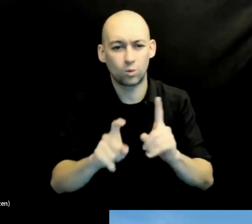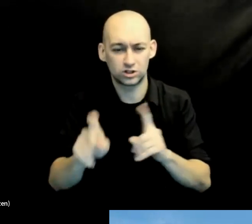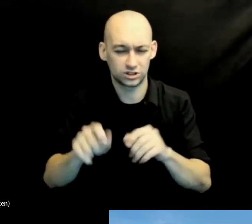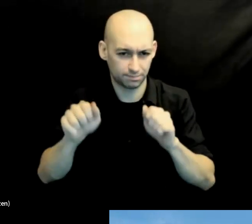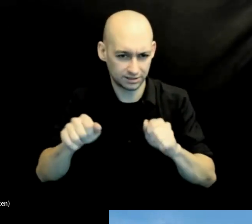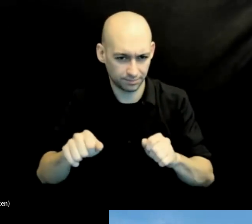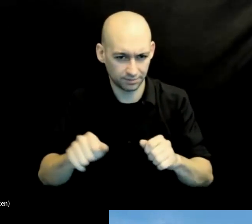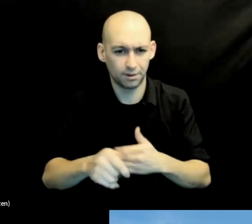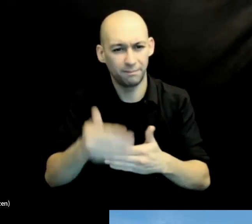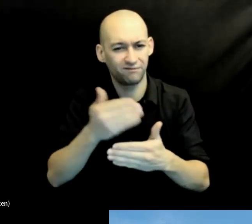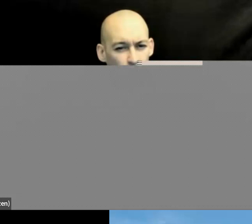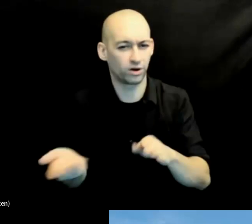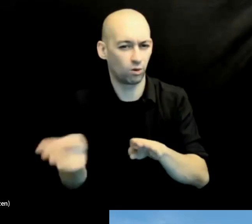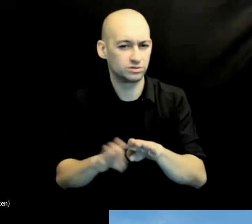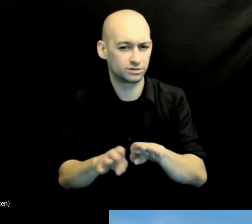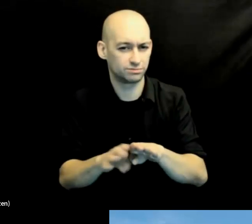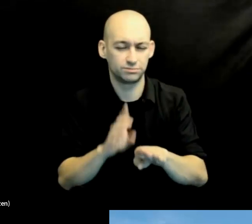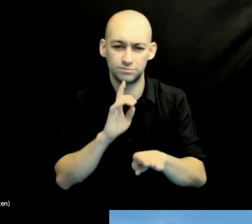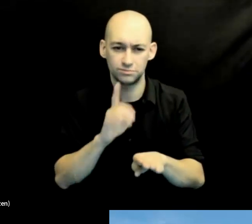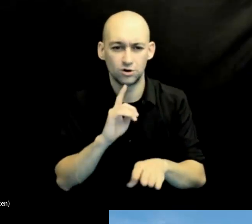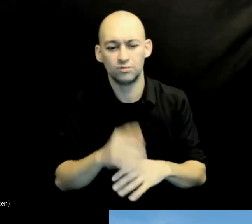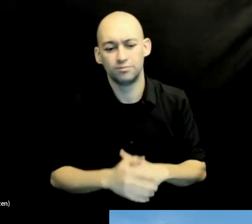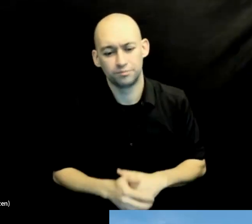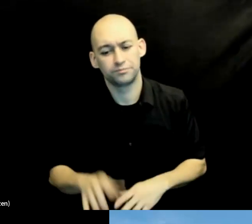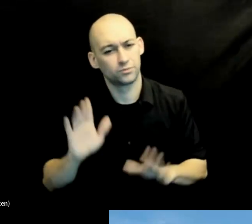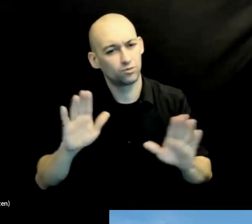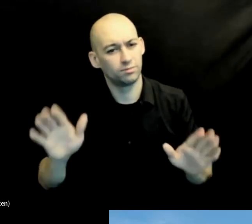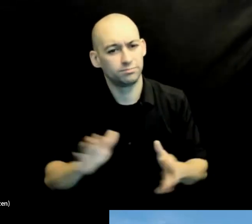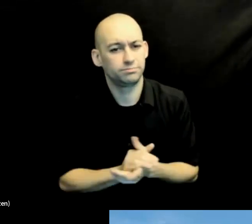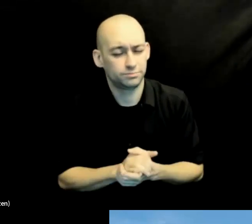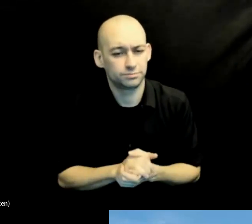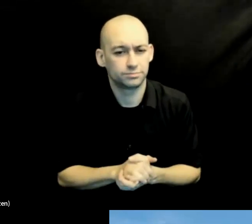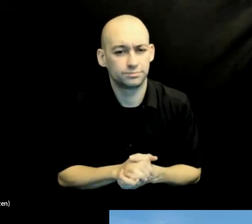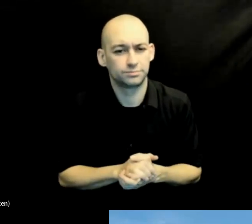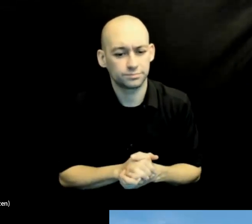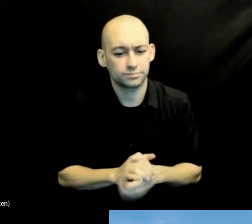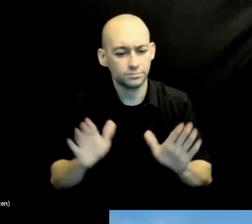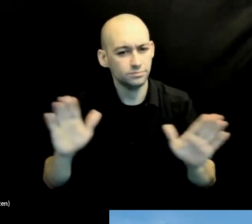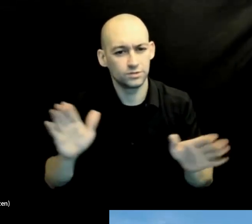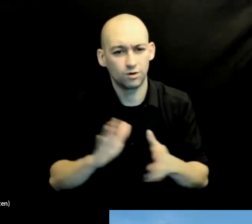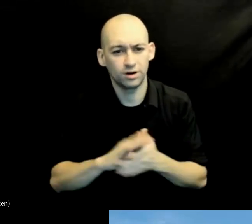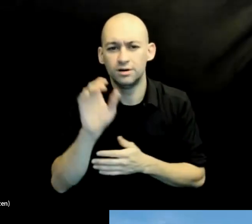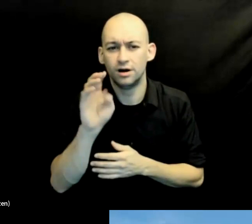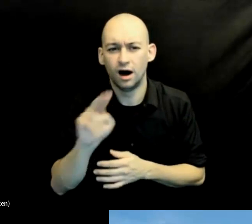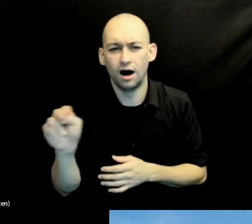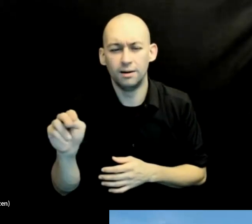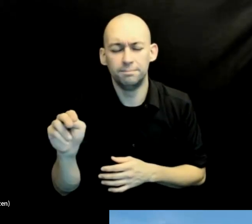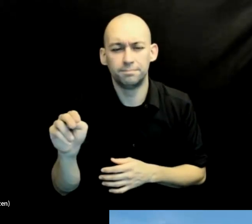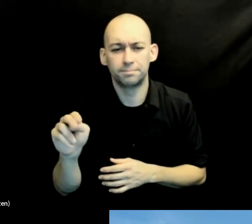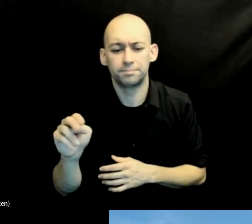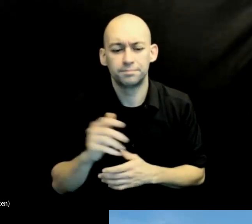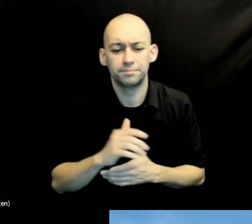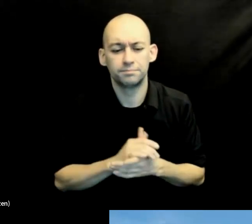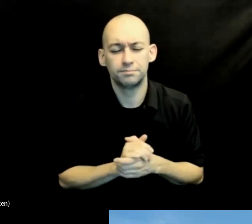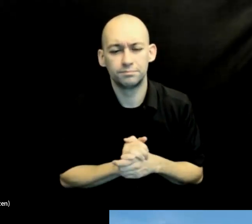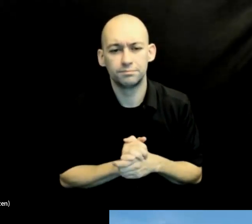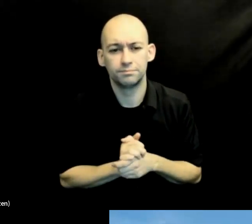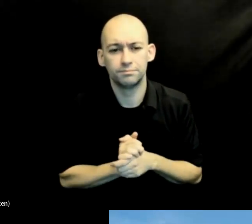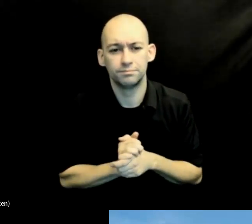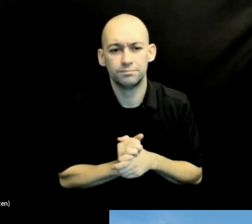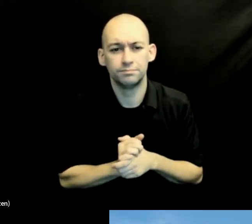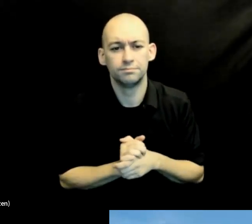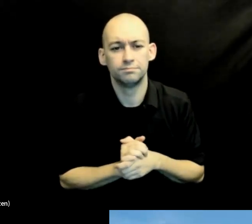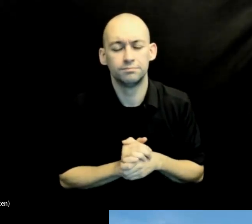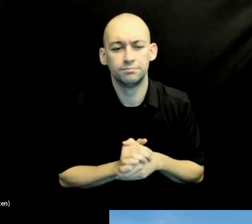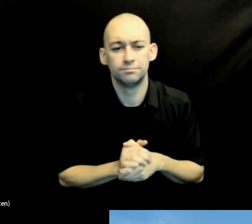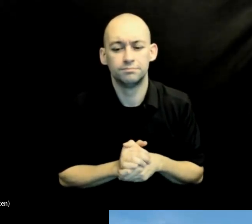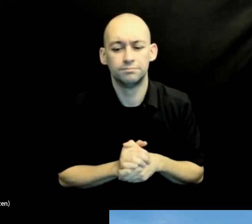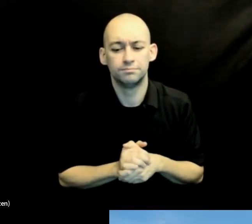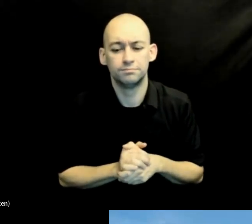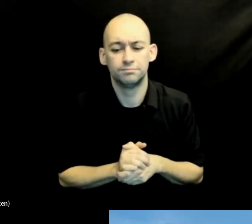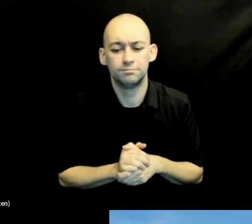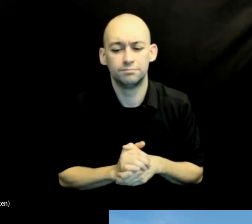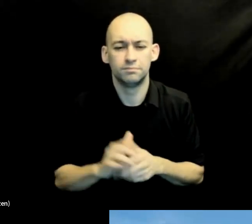before we close. Sure. And okay. Great. Great. Alright so I think there's a couple questions in